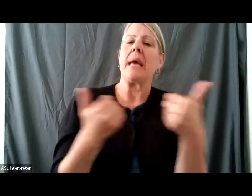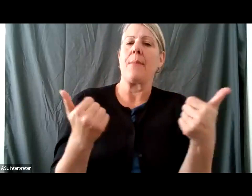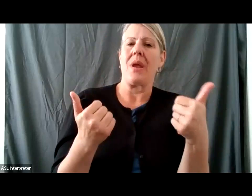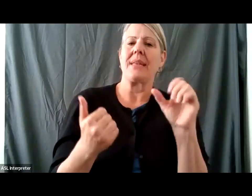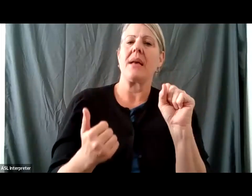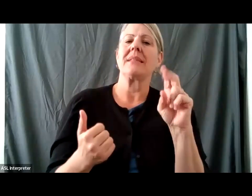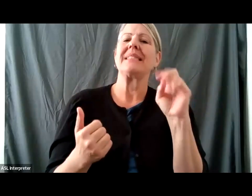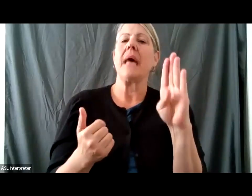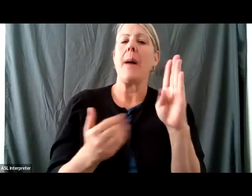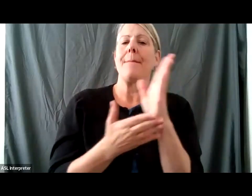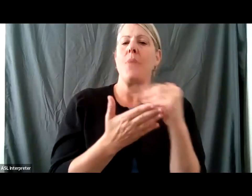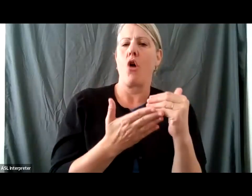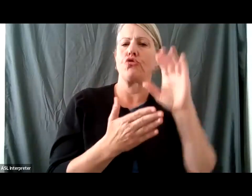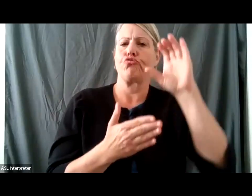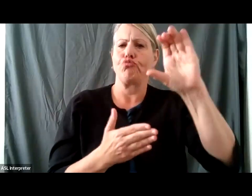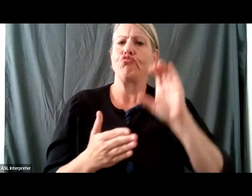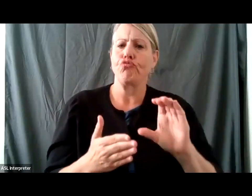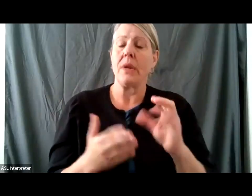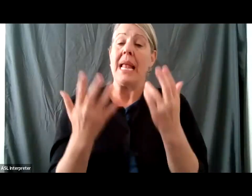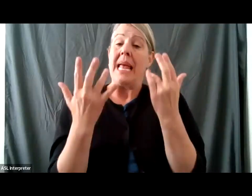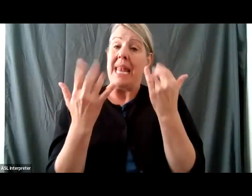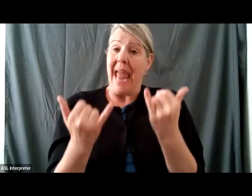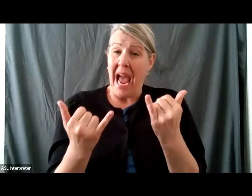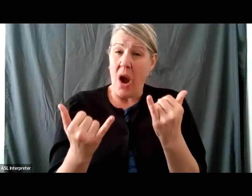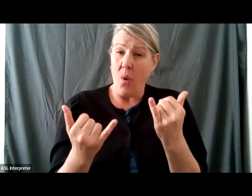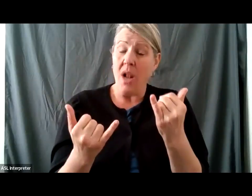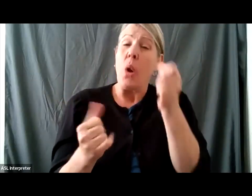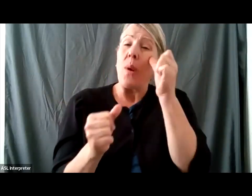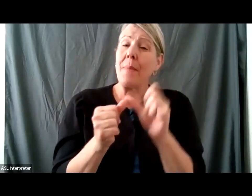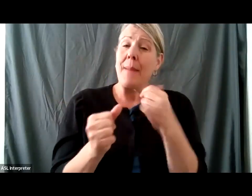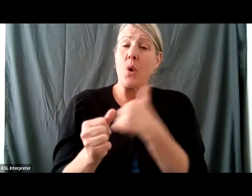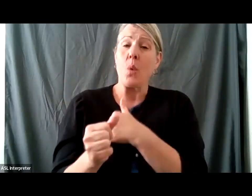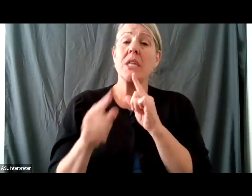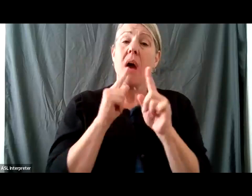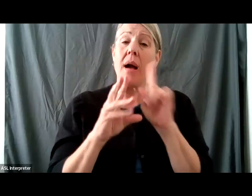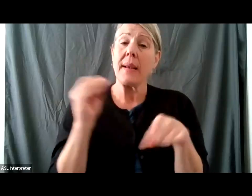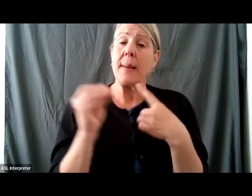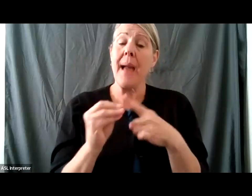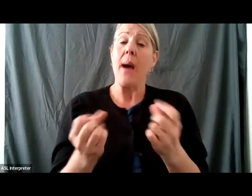And now I'm going to turn to -- we had talked up front about many provisions of these proposed